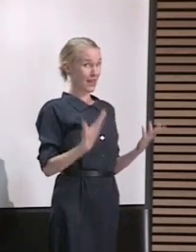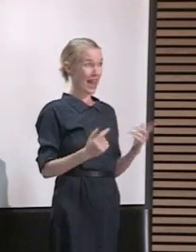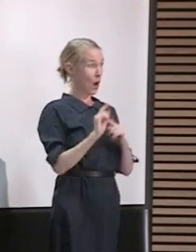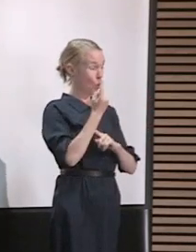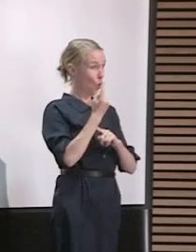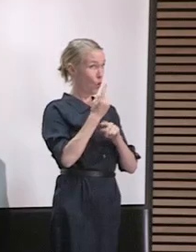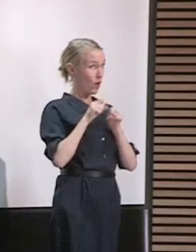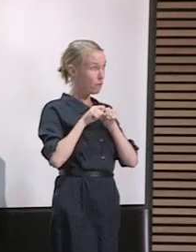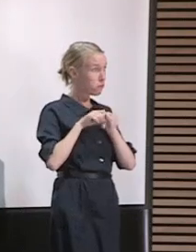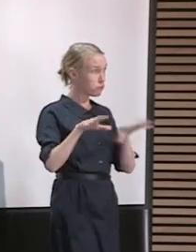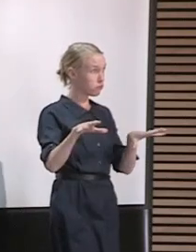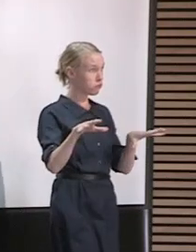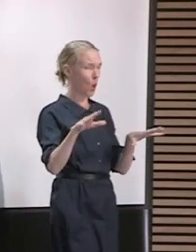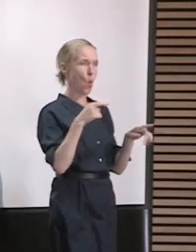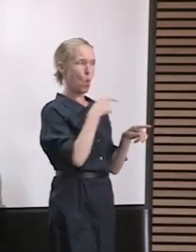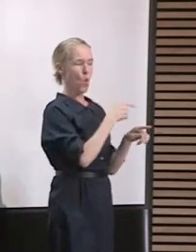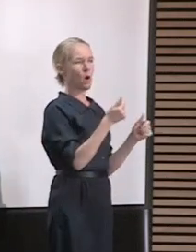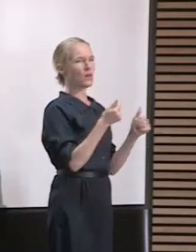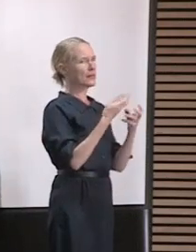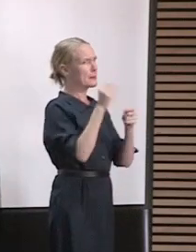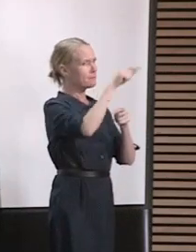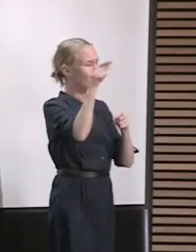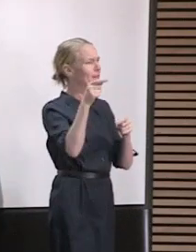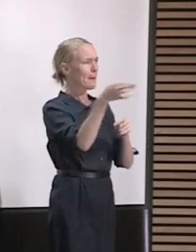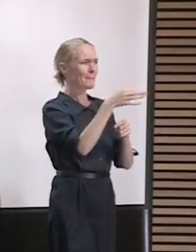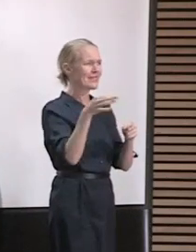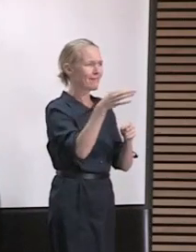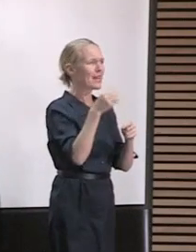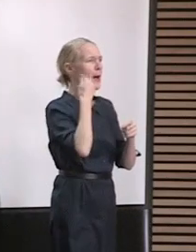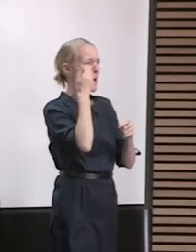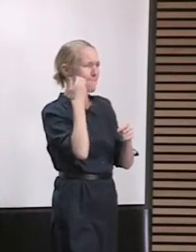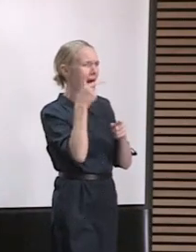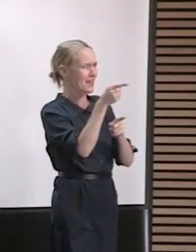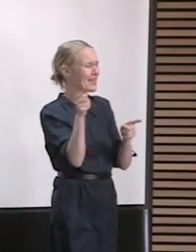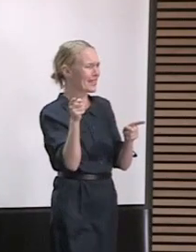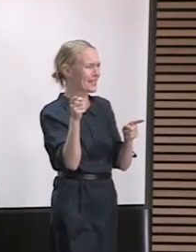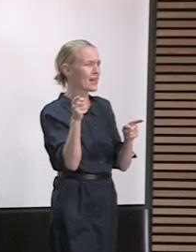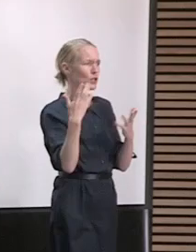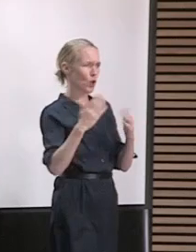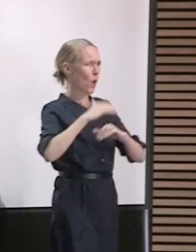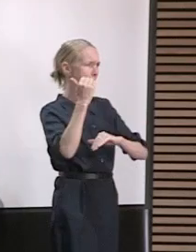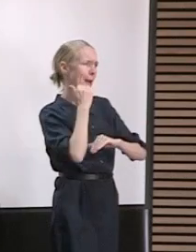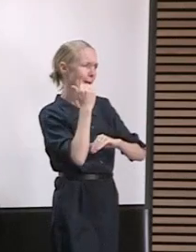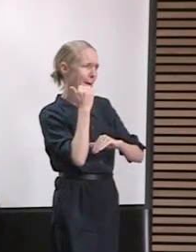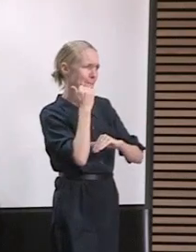seeing - that there are - particularly for this outbreak, we know that those